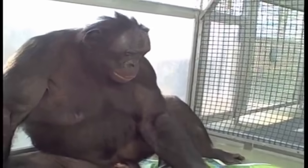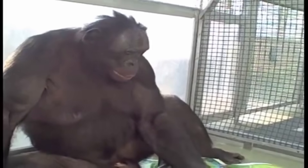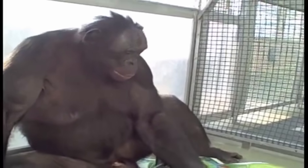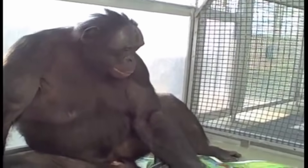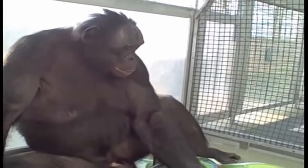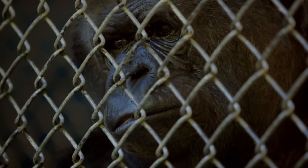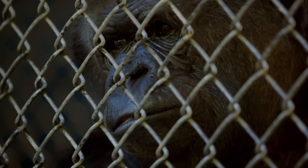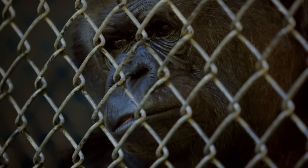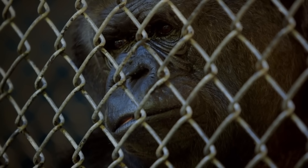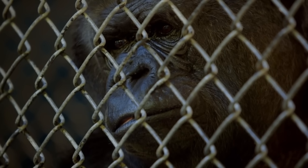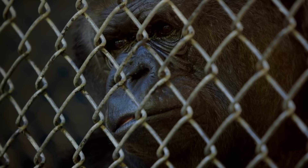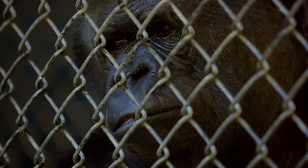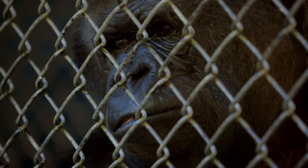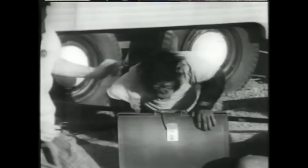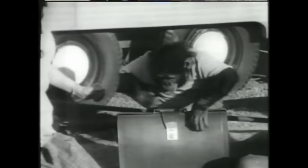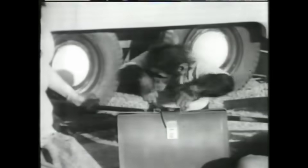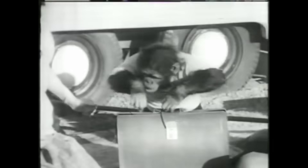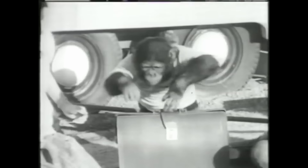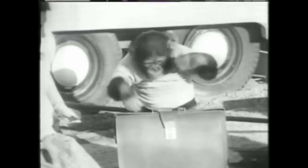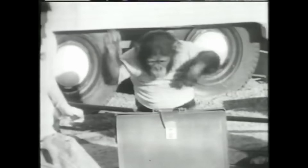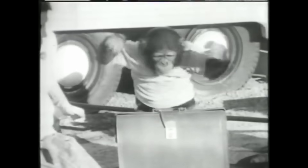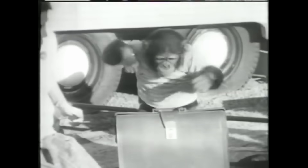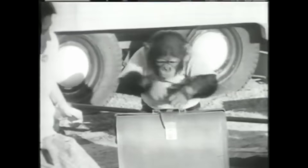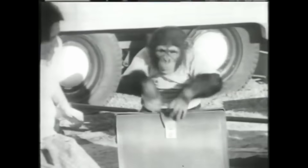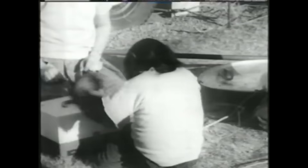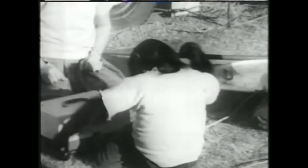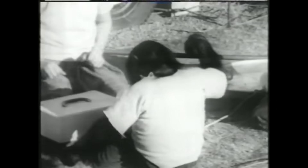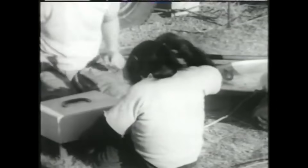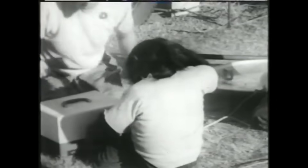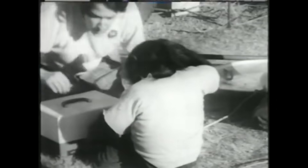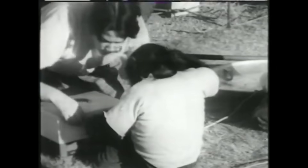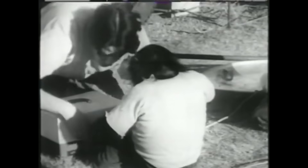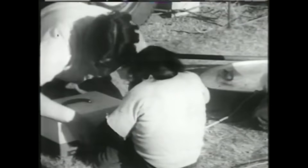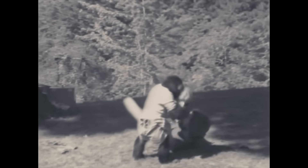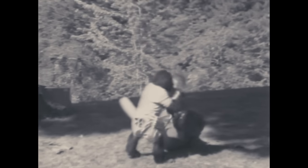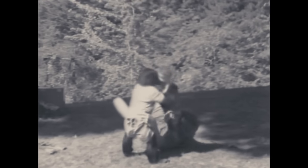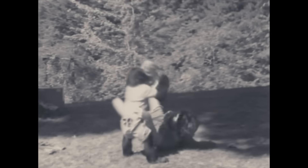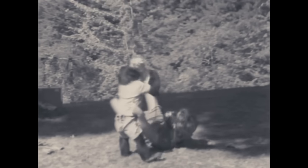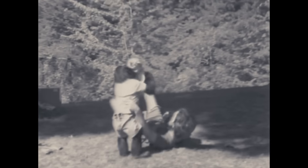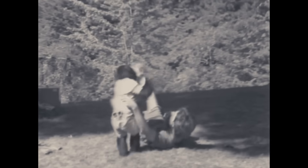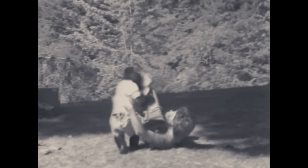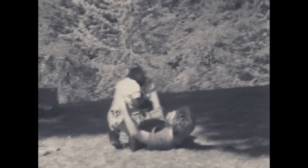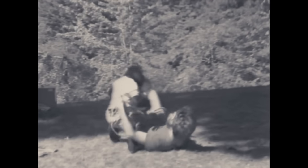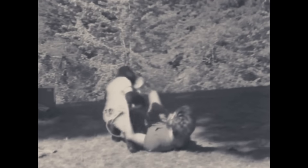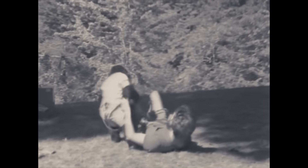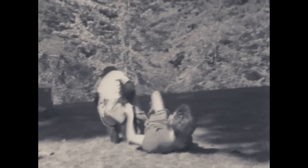Kanzi. Raised in captivity. Forced to live human lives. Interact with humans. Perform parlet tricks for humans.